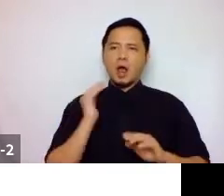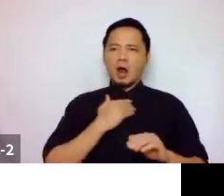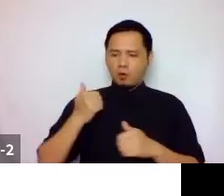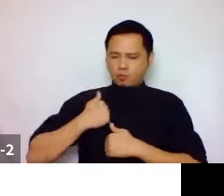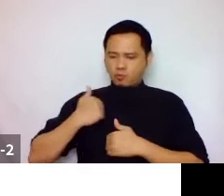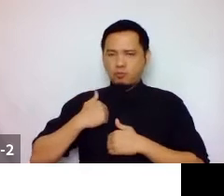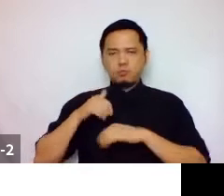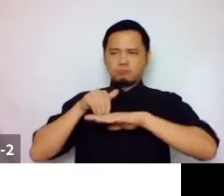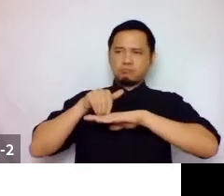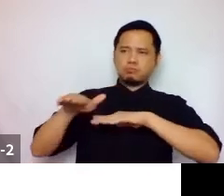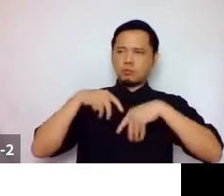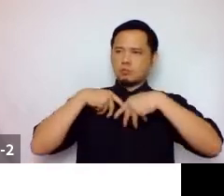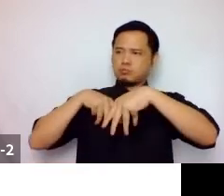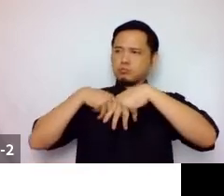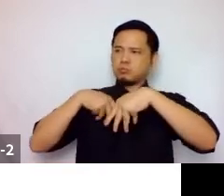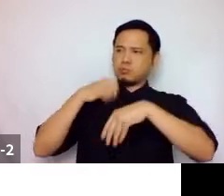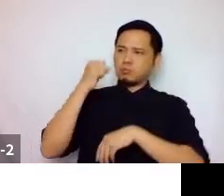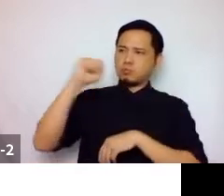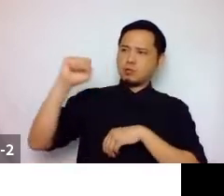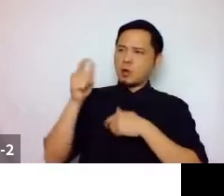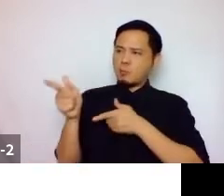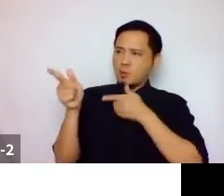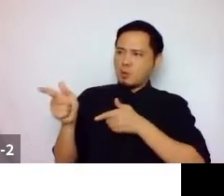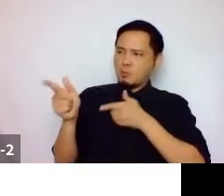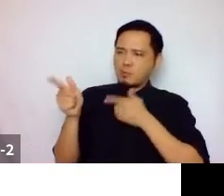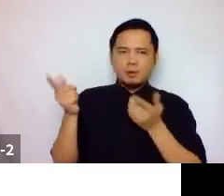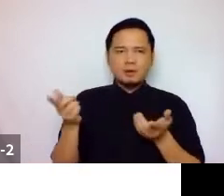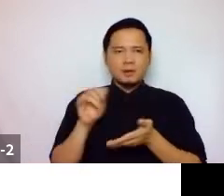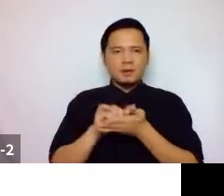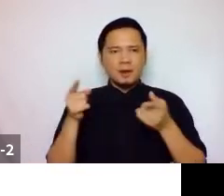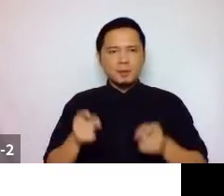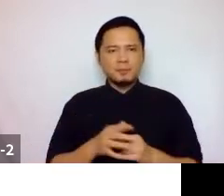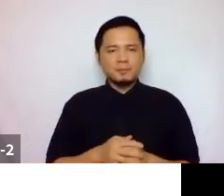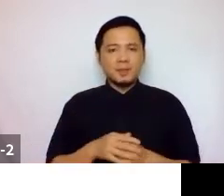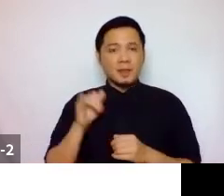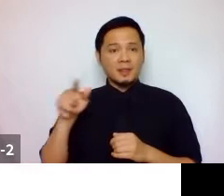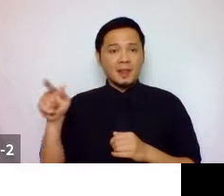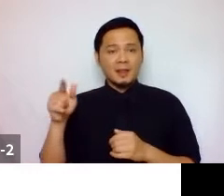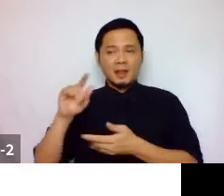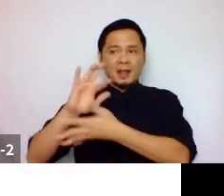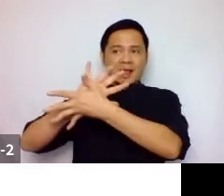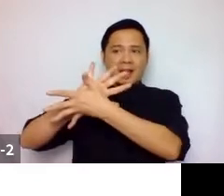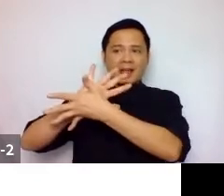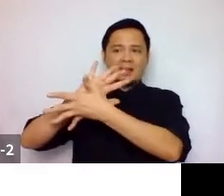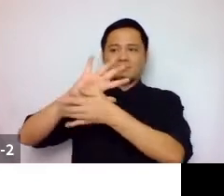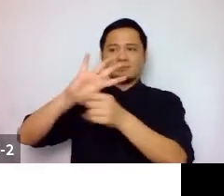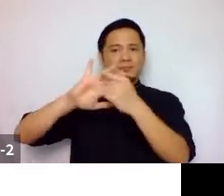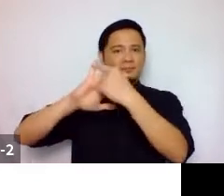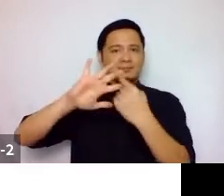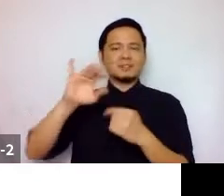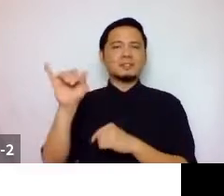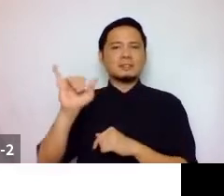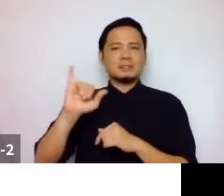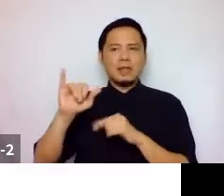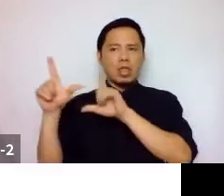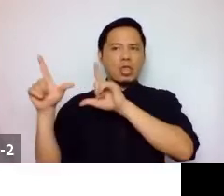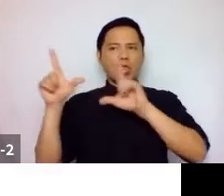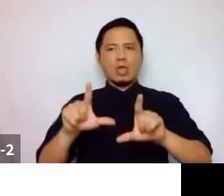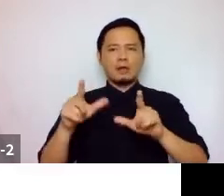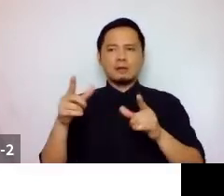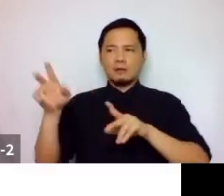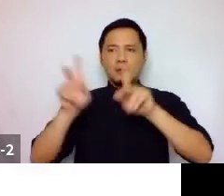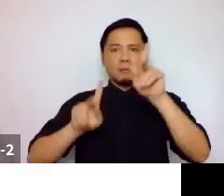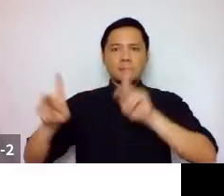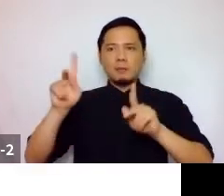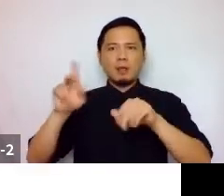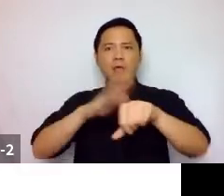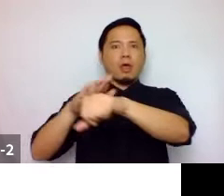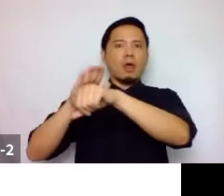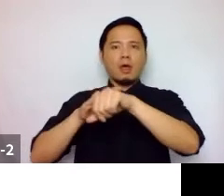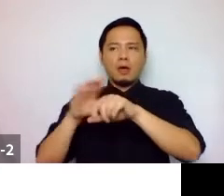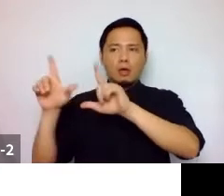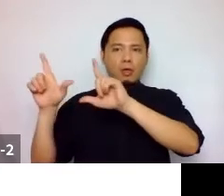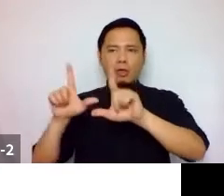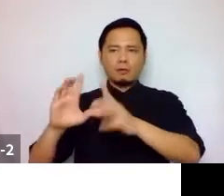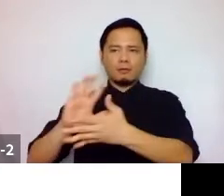So think of your hand as the one holding the wanted sign, telling you that this is the bad person, and asking your body to prepare.